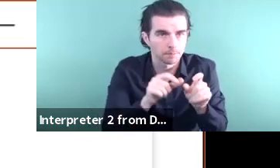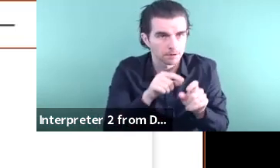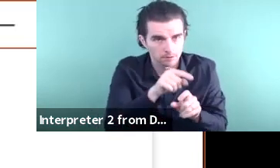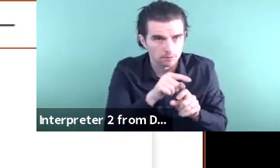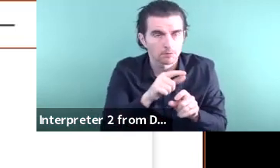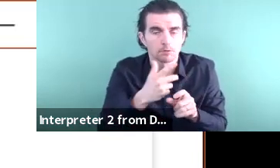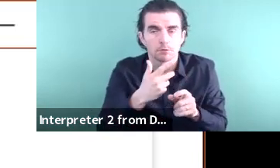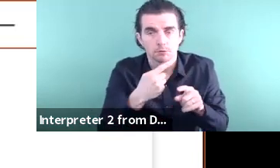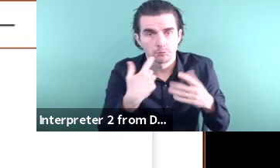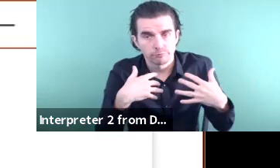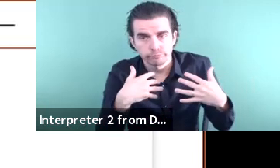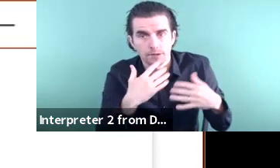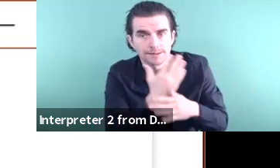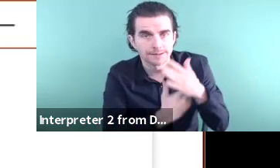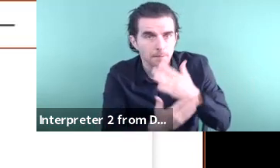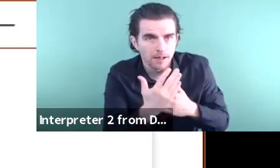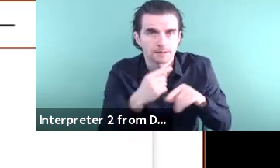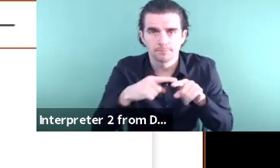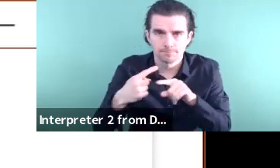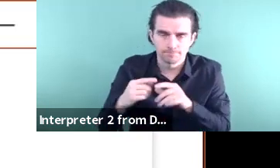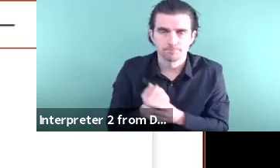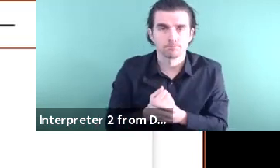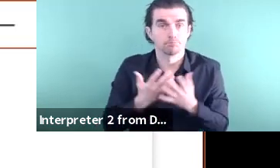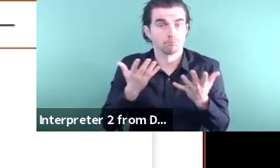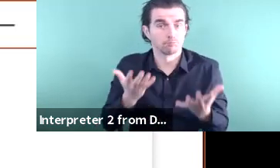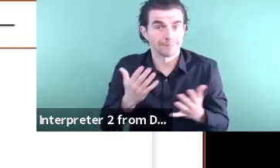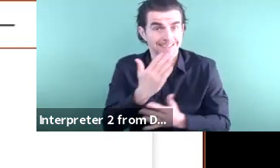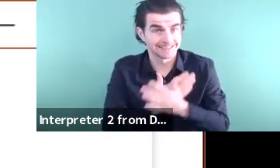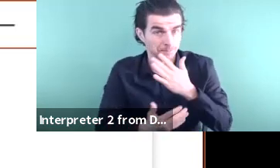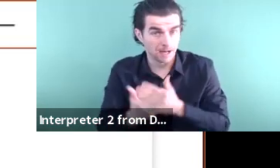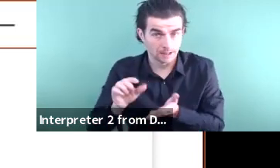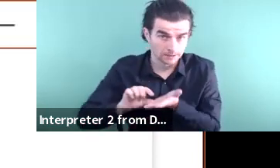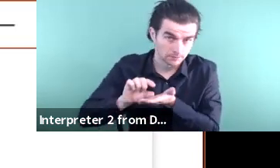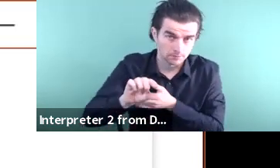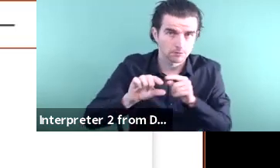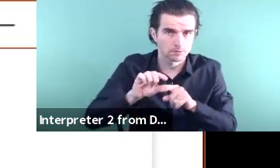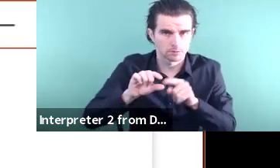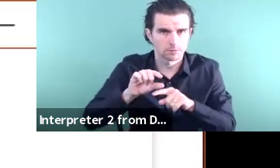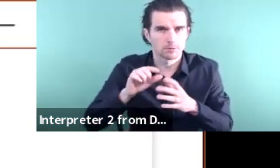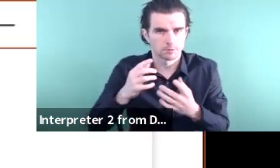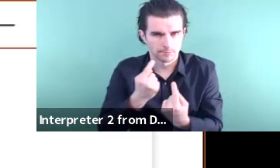with disabilities that are living within family entitled and receiving the poverty benefit scheme